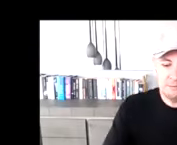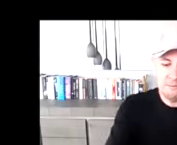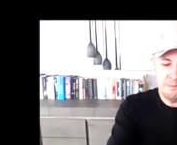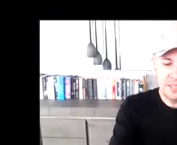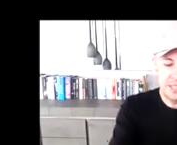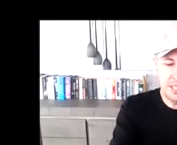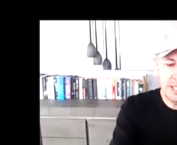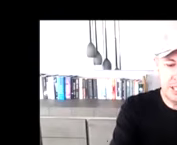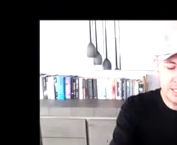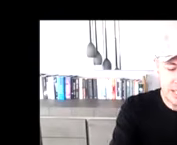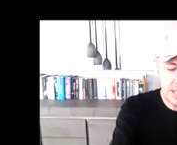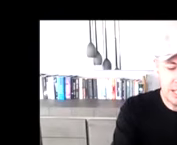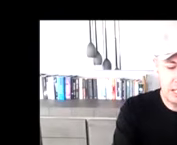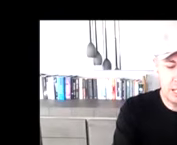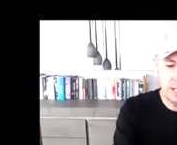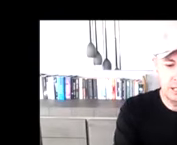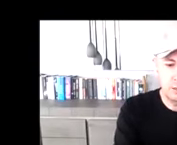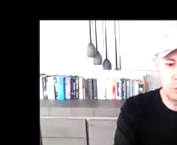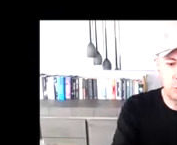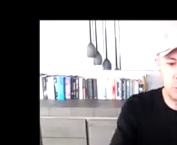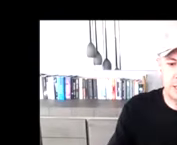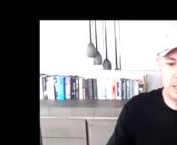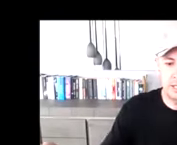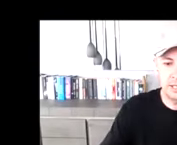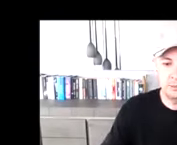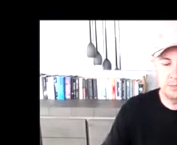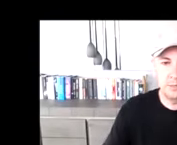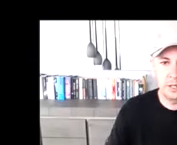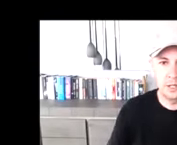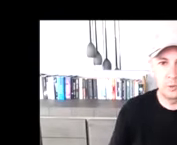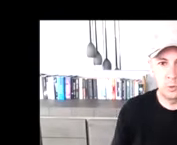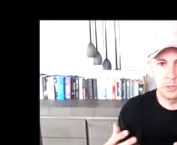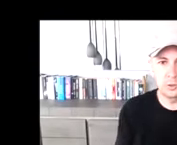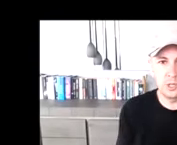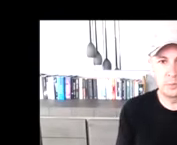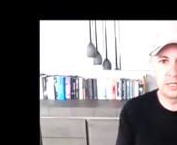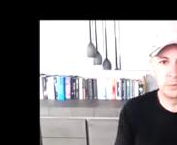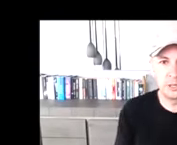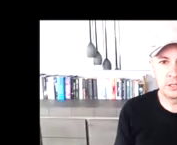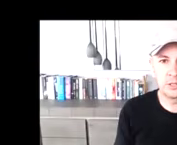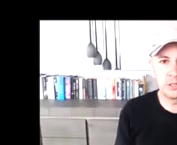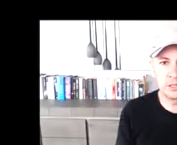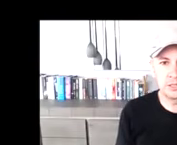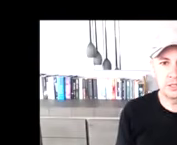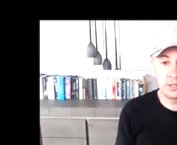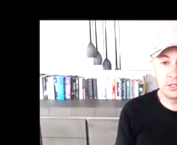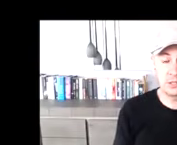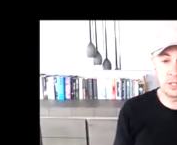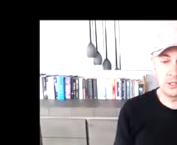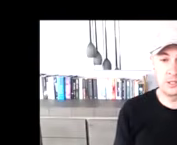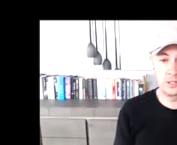[Pete] Today we want to also begin by acknowledging the Traditional Custodians of